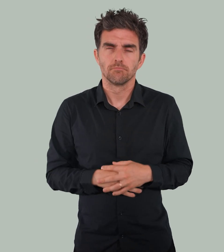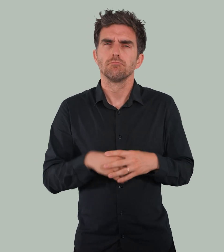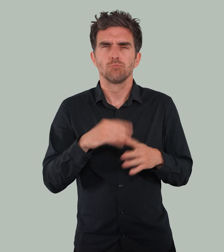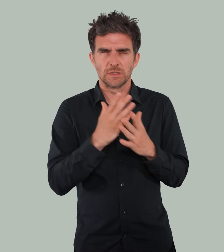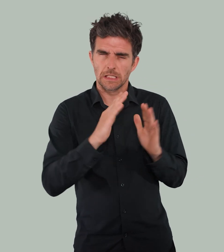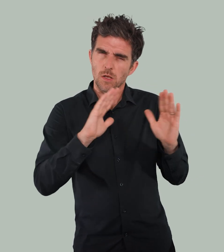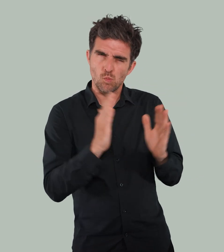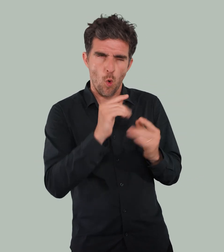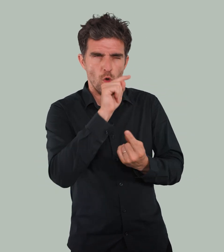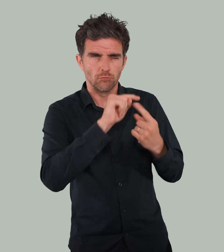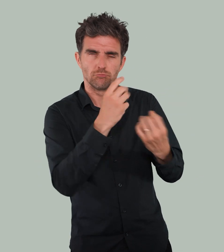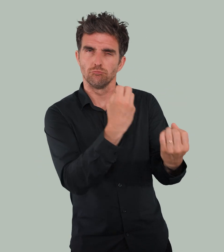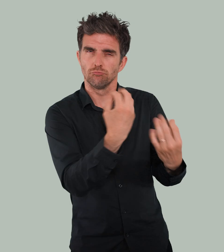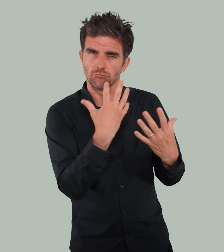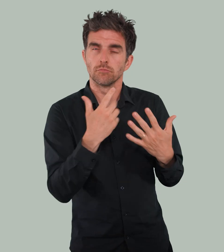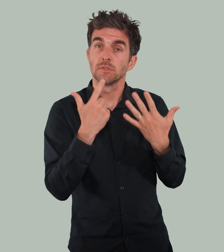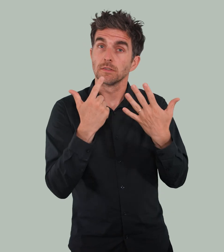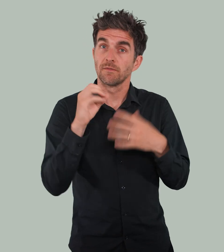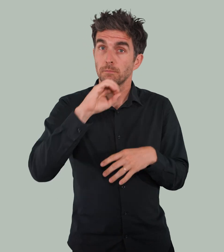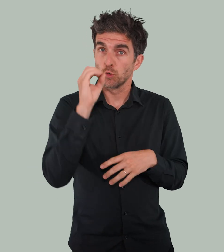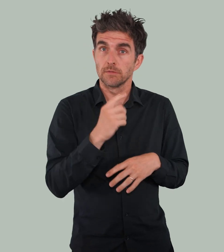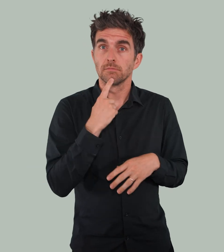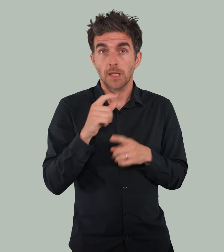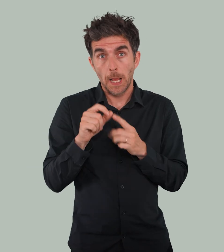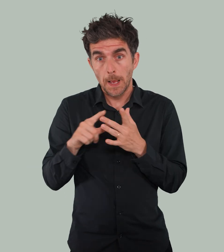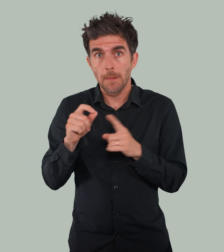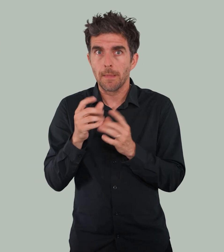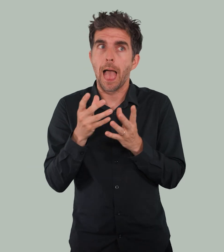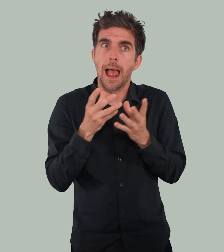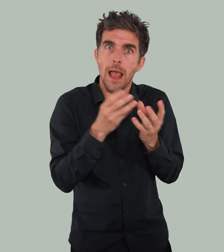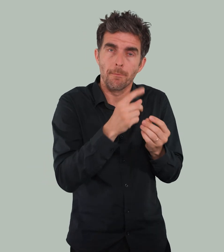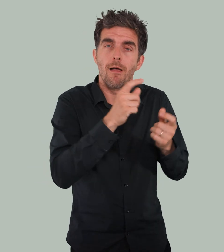43. A small proportion of respondents (7%) say that PIP helps them